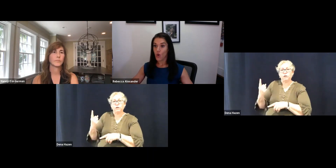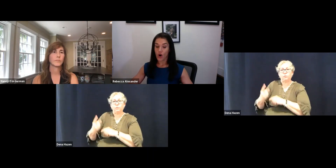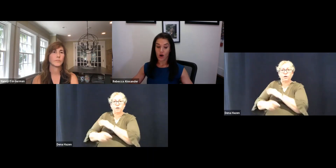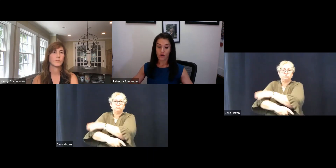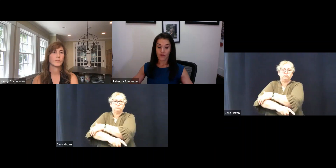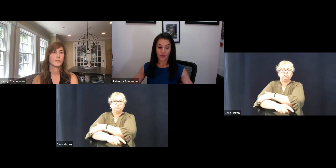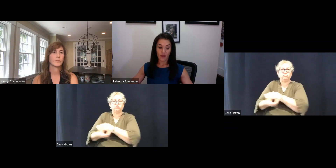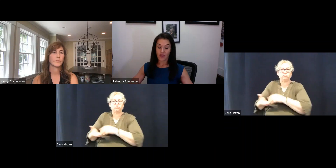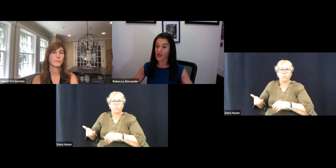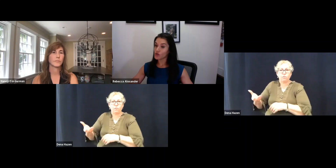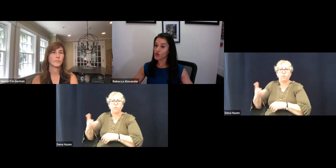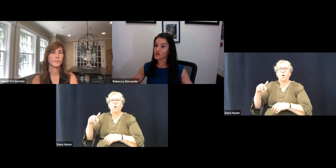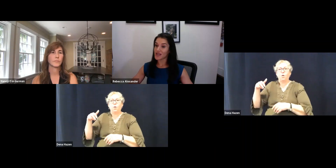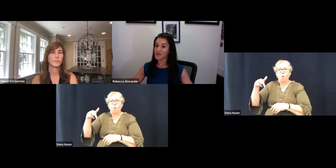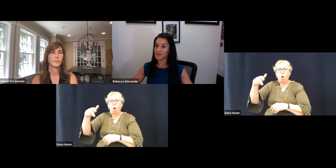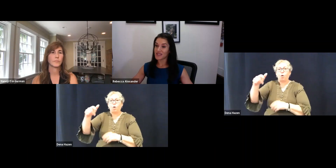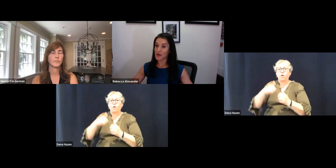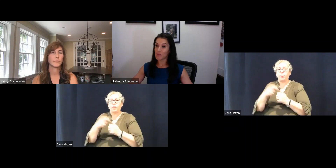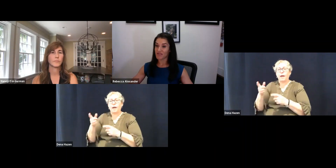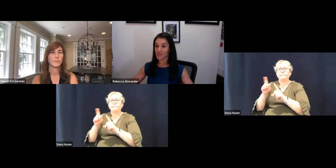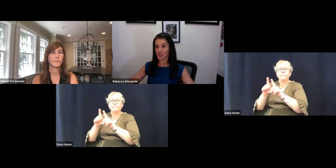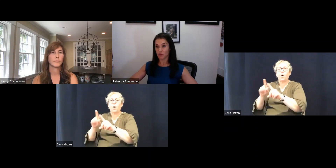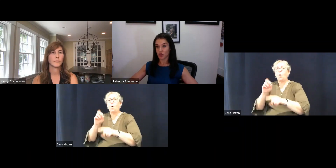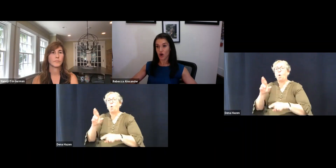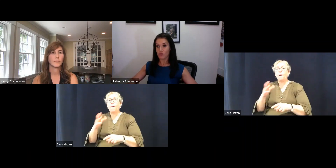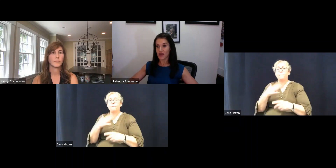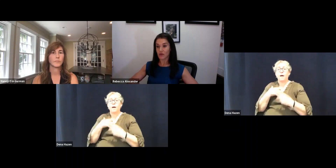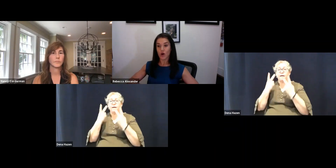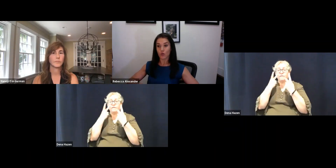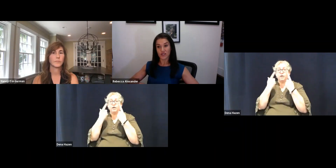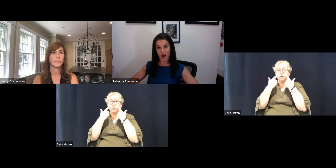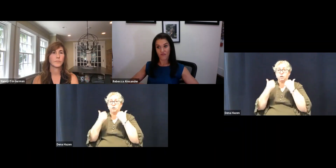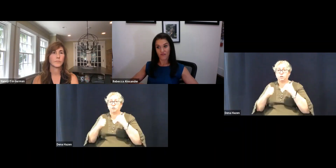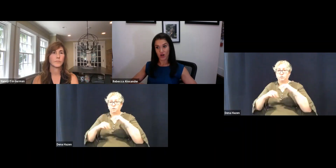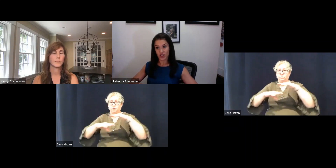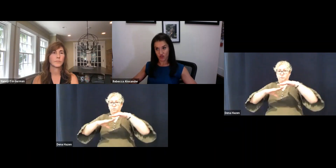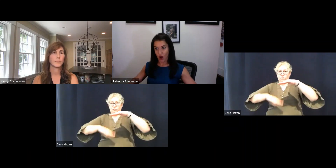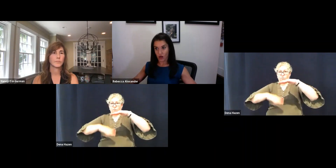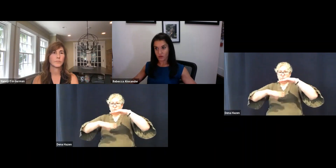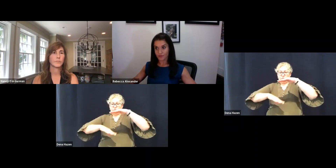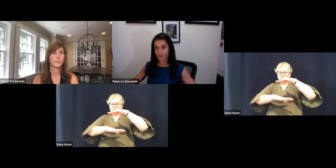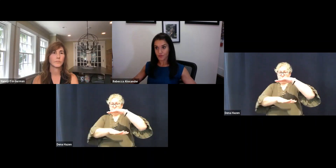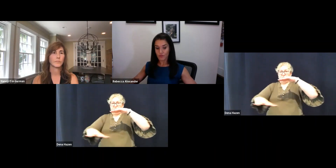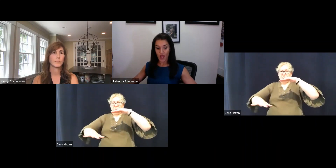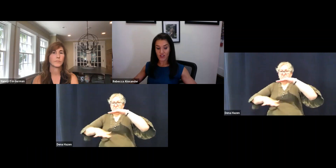or that they also said to me that my vision below me was not very strong.